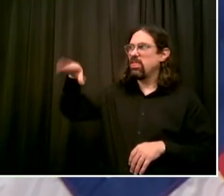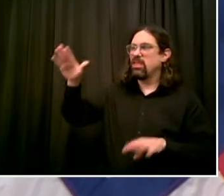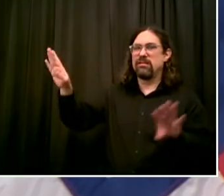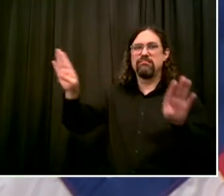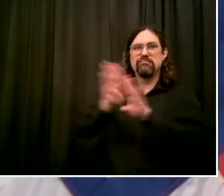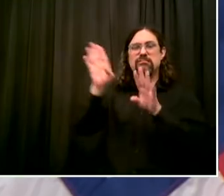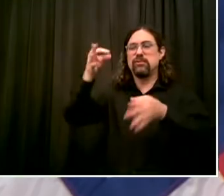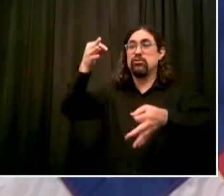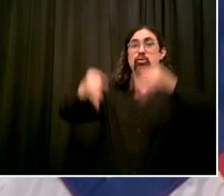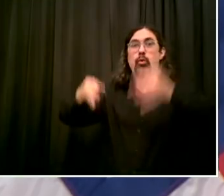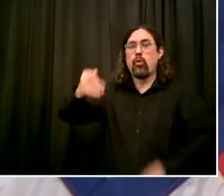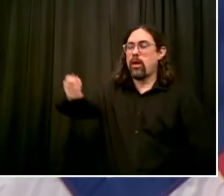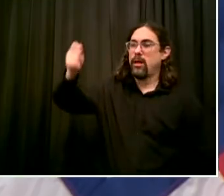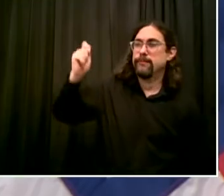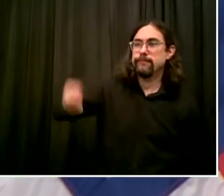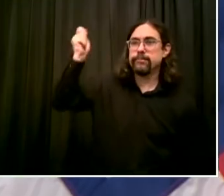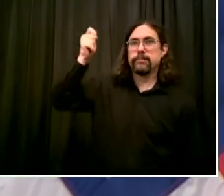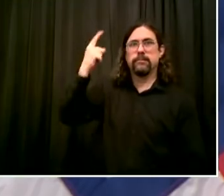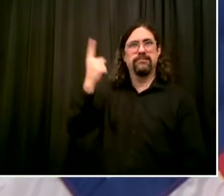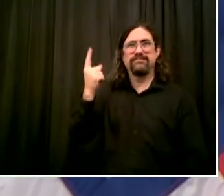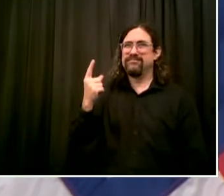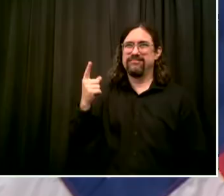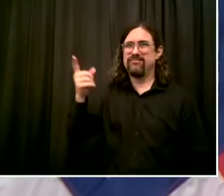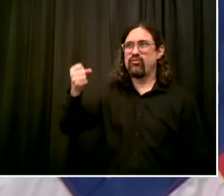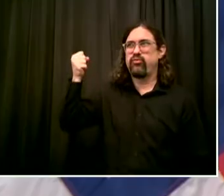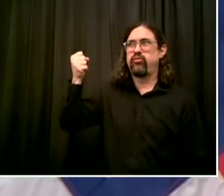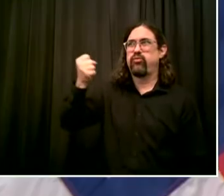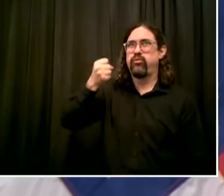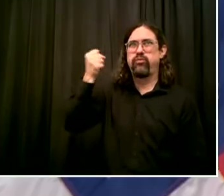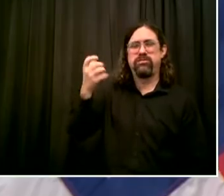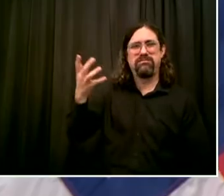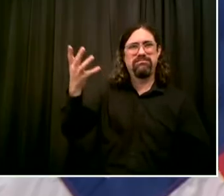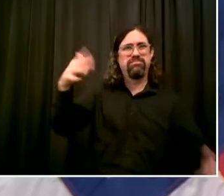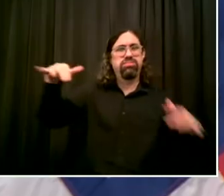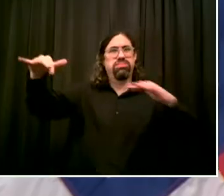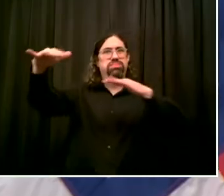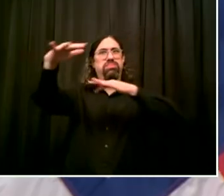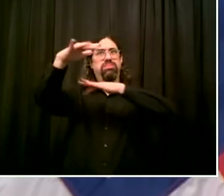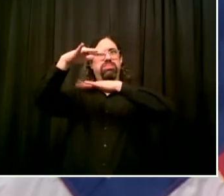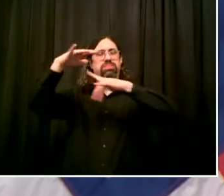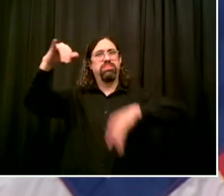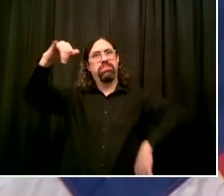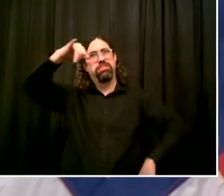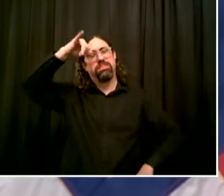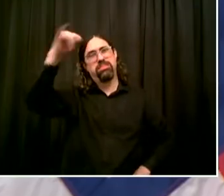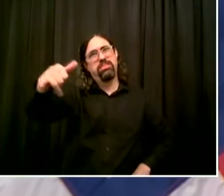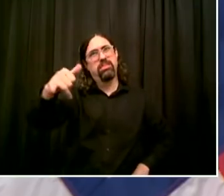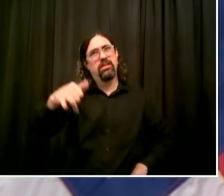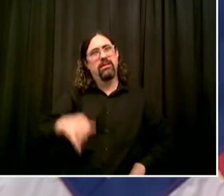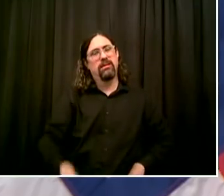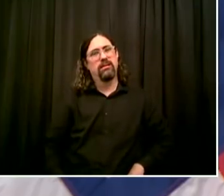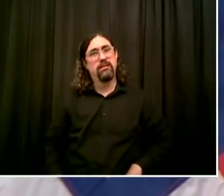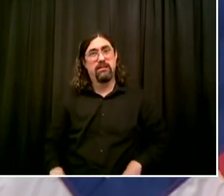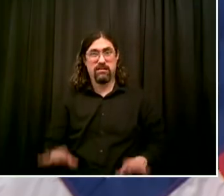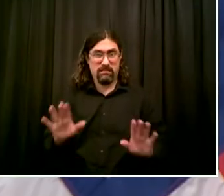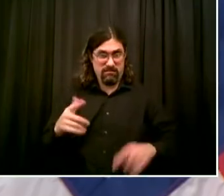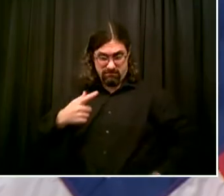PROSECUTED FULLY AND THEN WE NEED THCOE URT SYSTEMS OPEN TO GET THEM OFF THE STREET AS QUICKLY AS POSSIBLE . WHEN